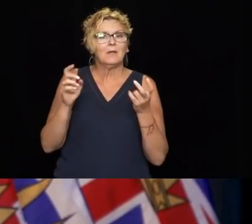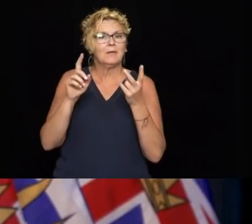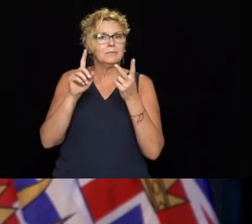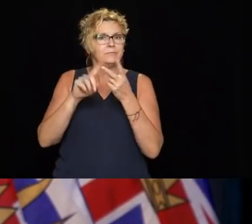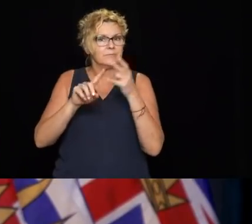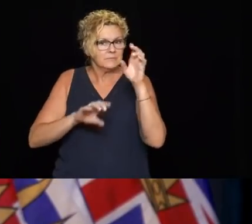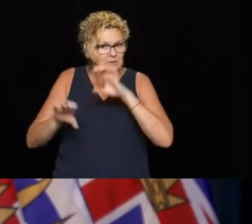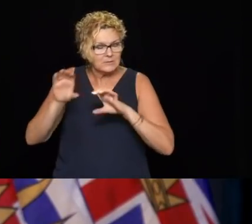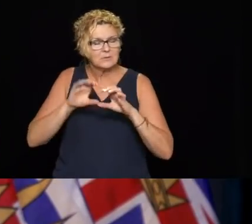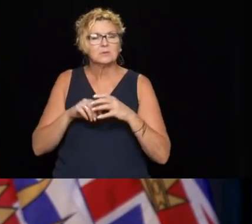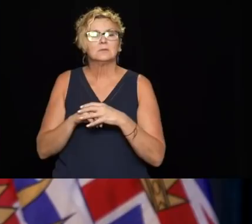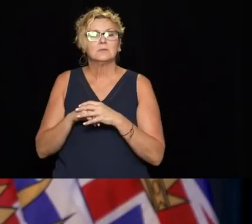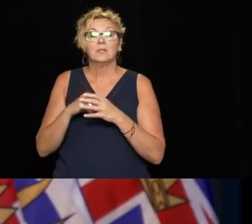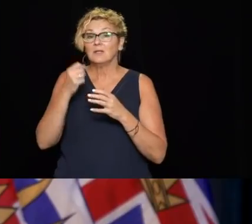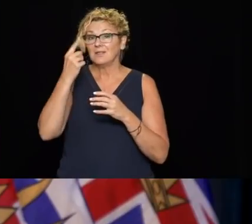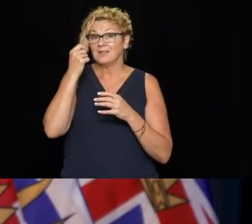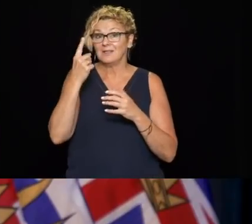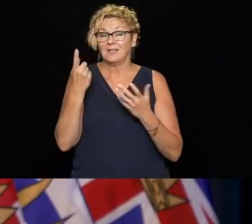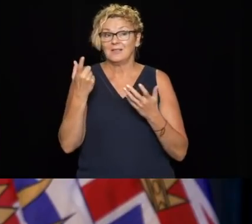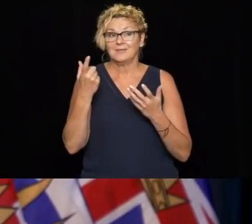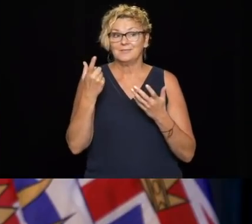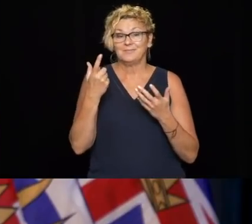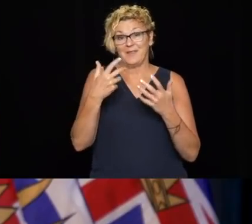in Canada